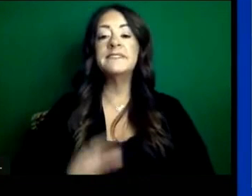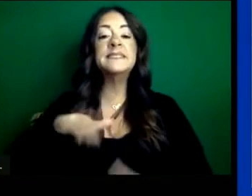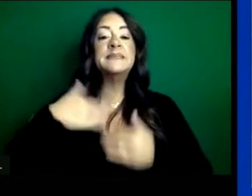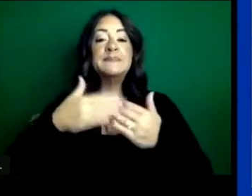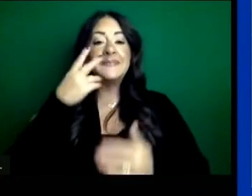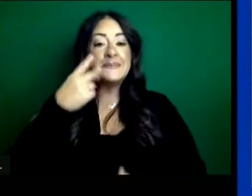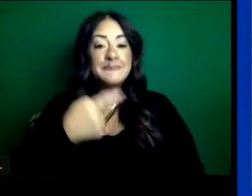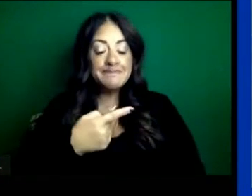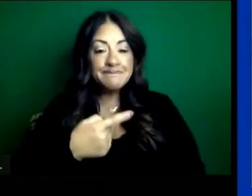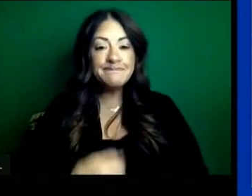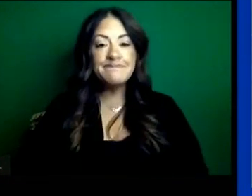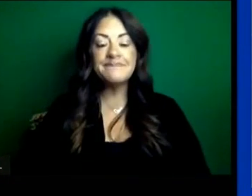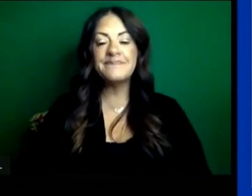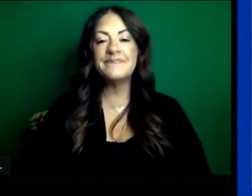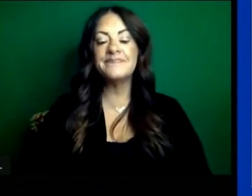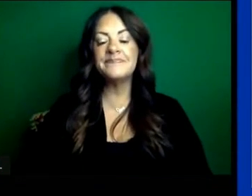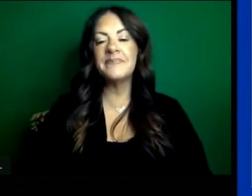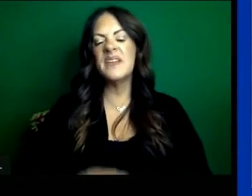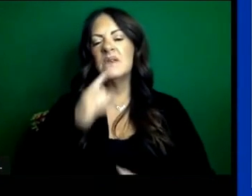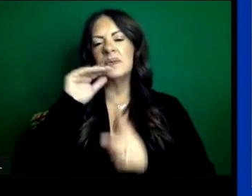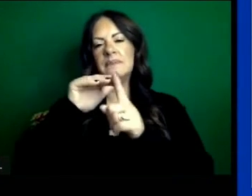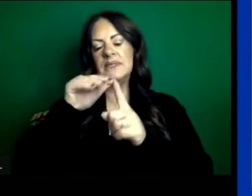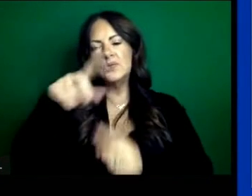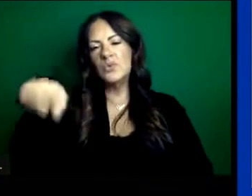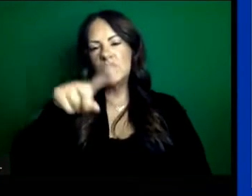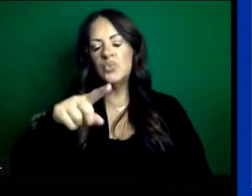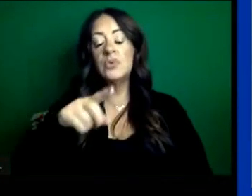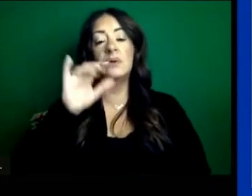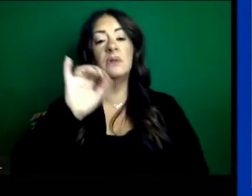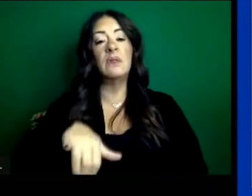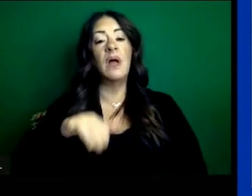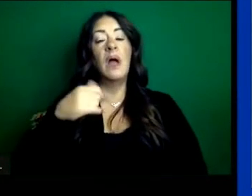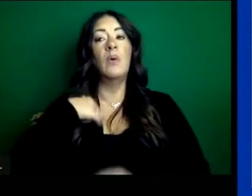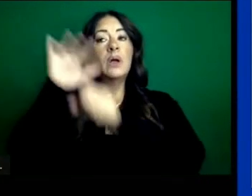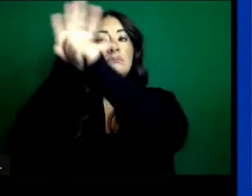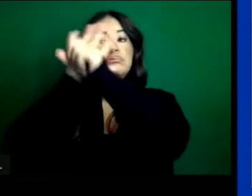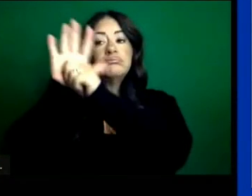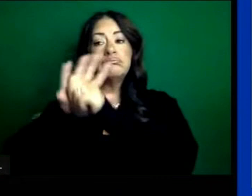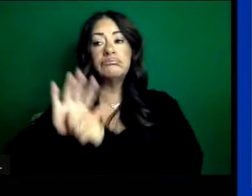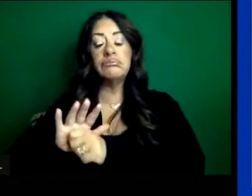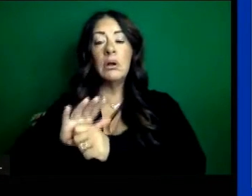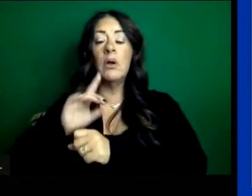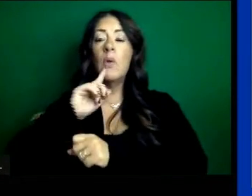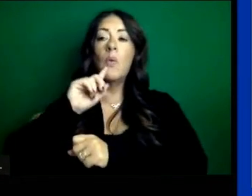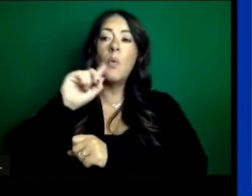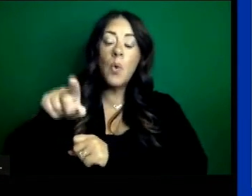TODAY WILL BE IN HOSPITALS 30 DAYS FROM NOW ACROSS THE STATE. NEXT SLIDE.